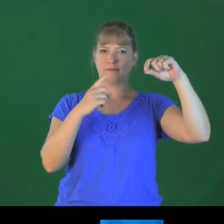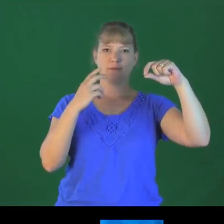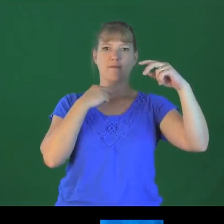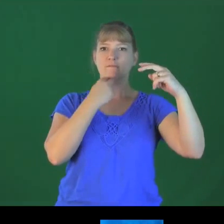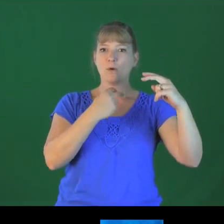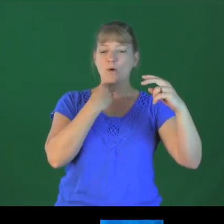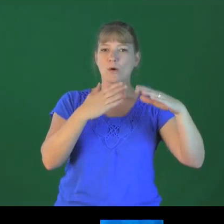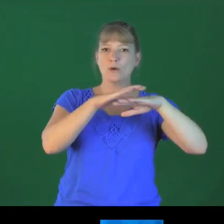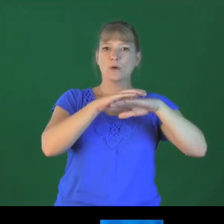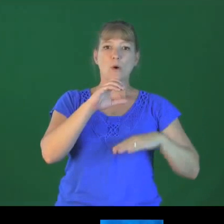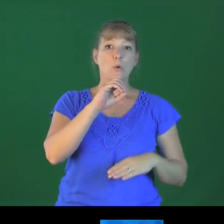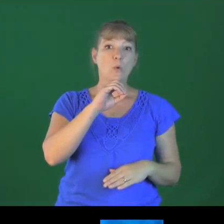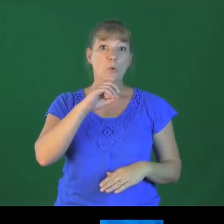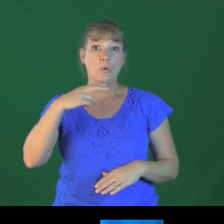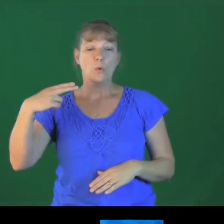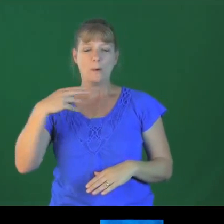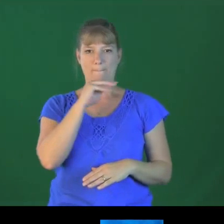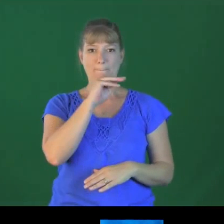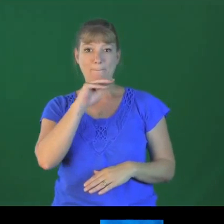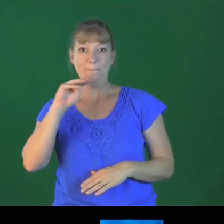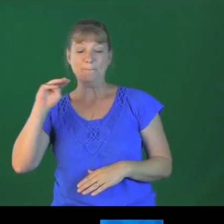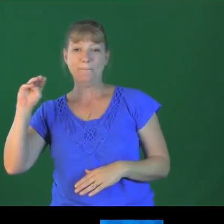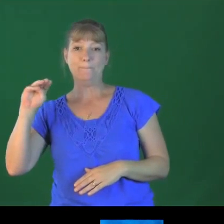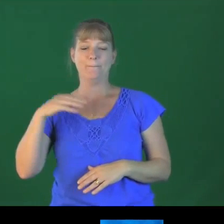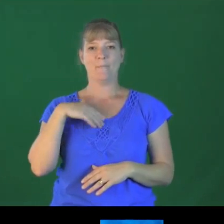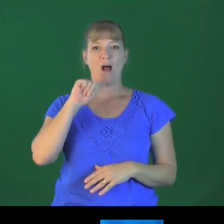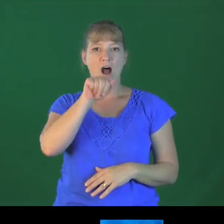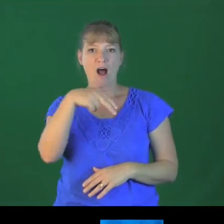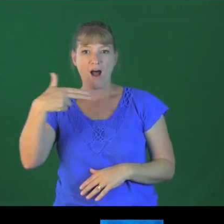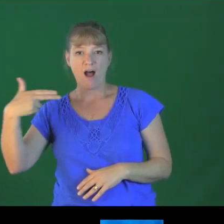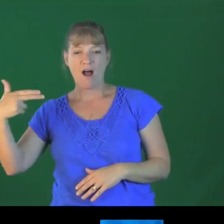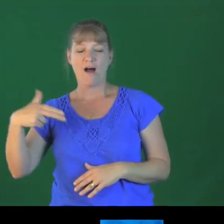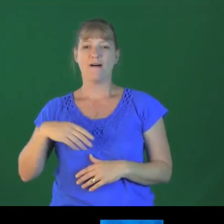such as "ooh", "mmm", "ahh".